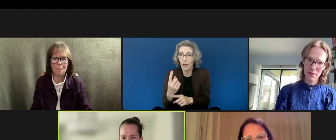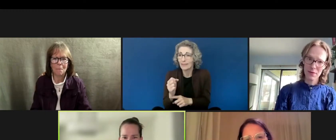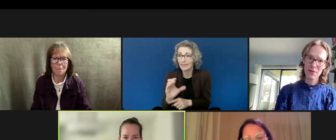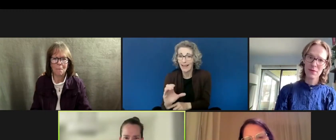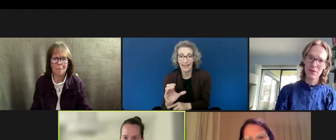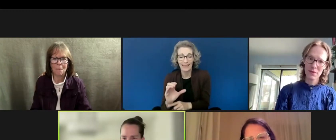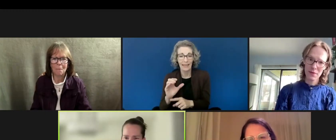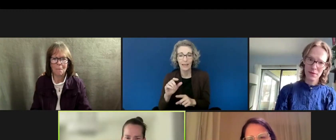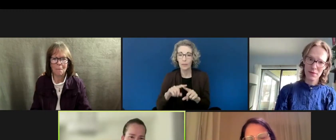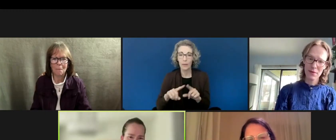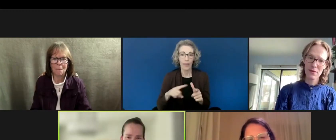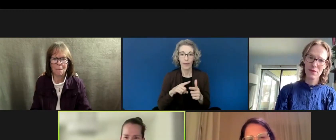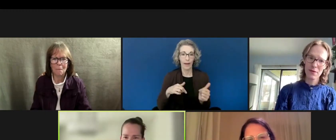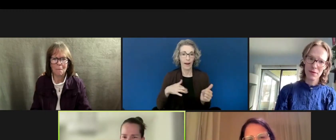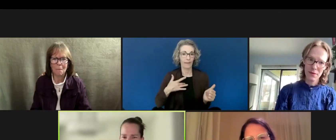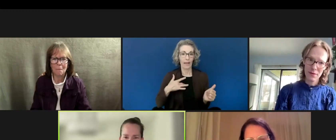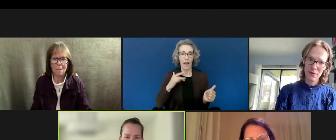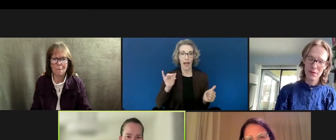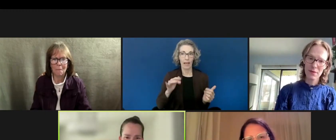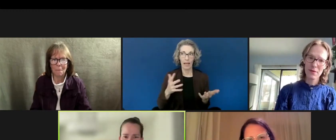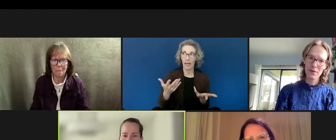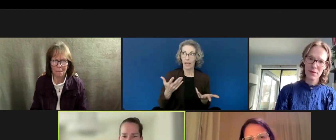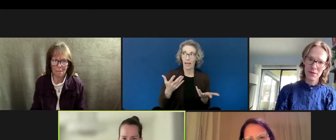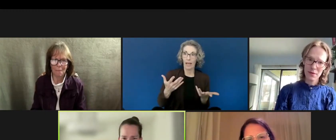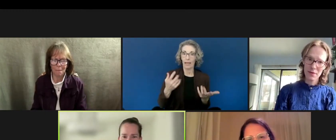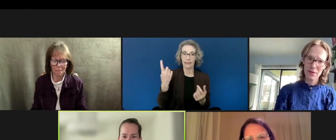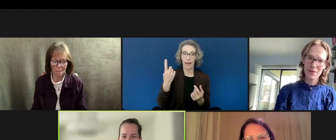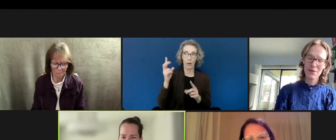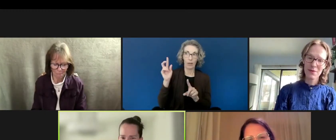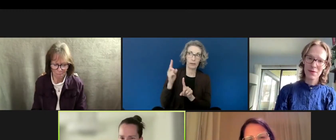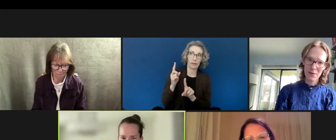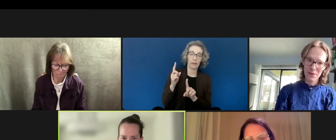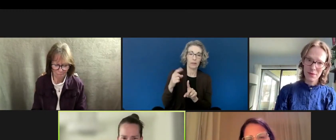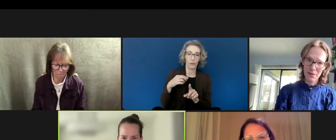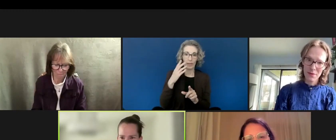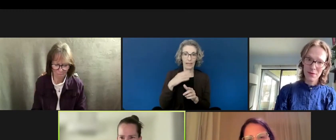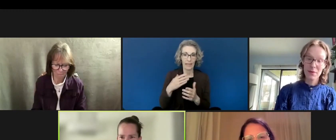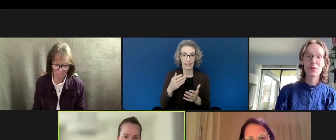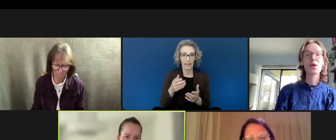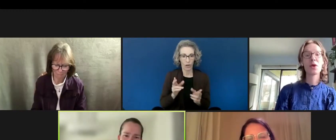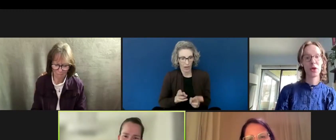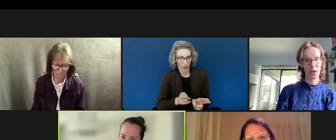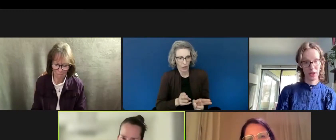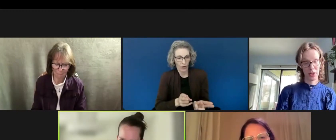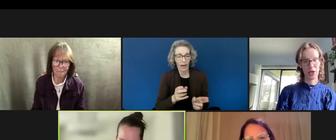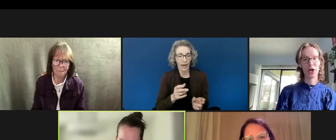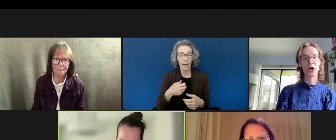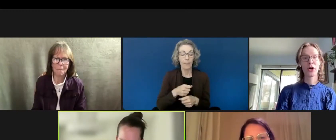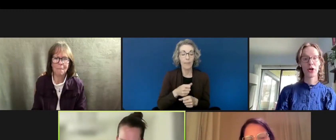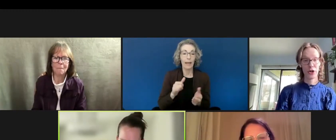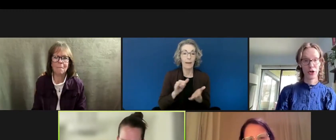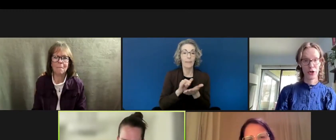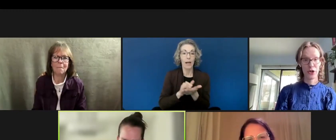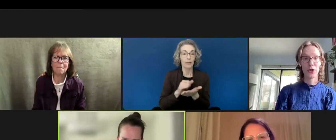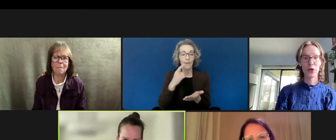then I just felt I had someone who was badgering me. And it made it impossible for me to do it.